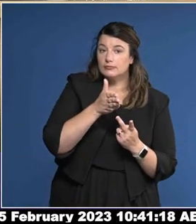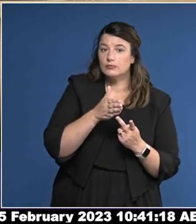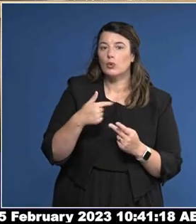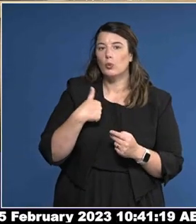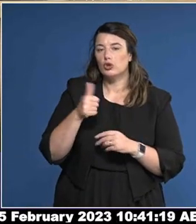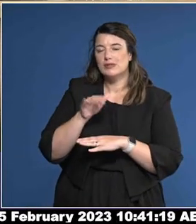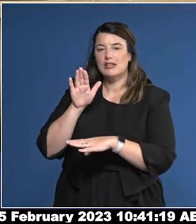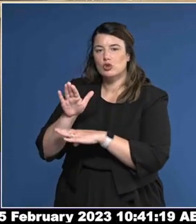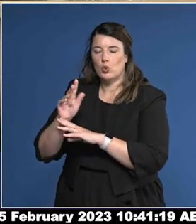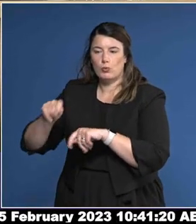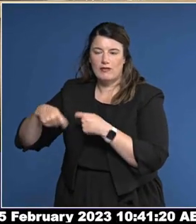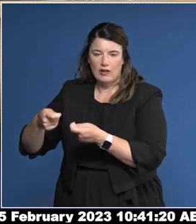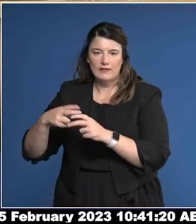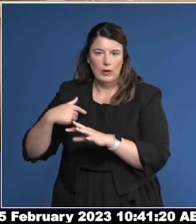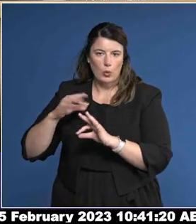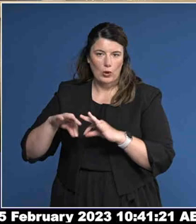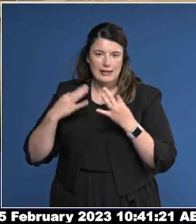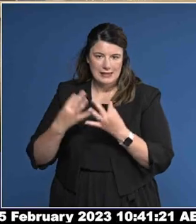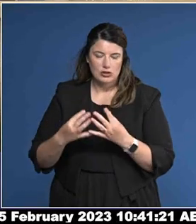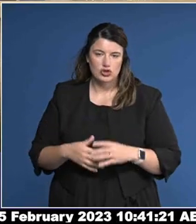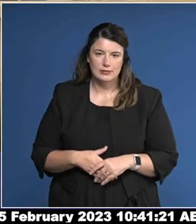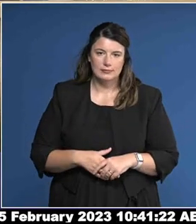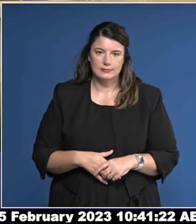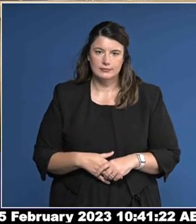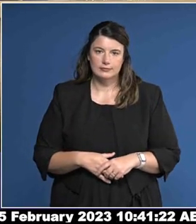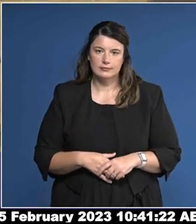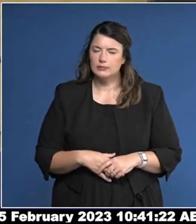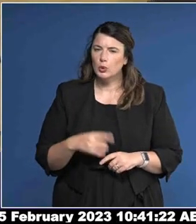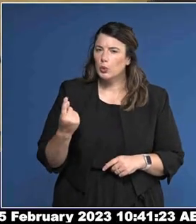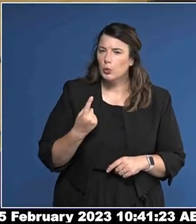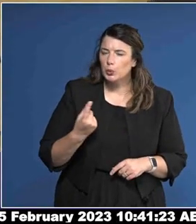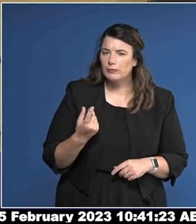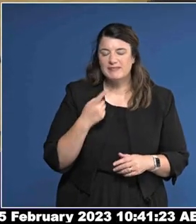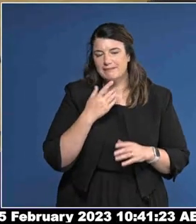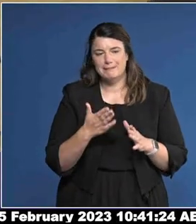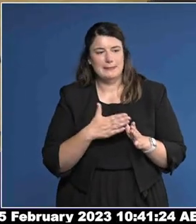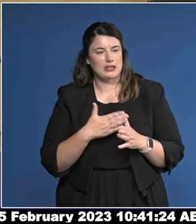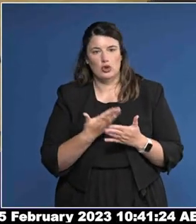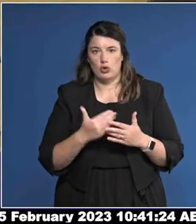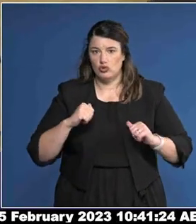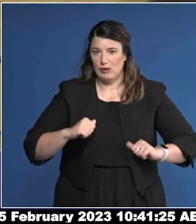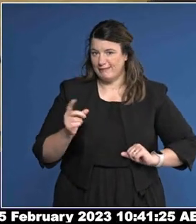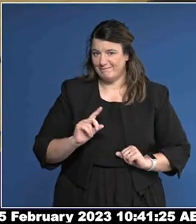training. MS EASTMAN: And who or what are the external providers? Dependent on what the training is, we - you know, if it's first aid, we will